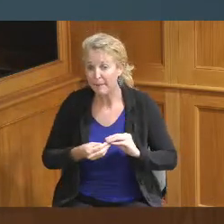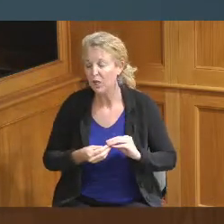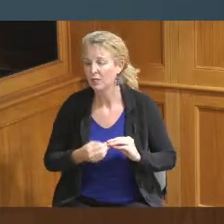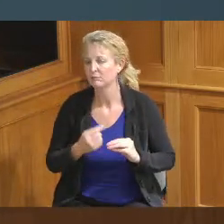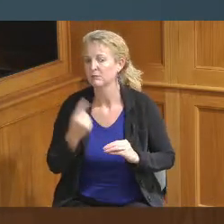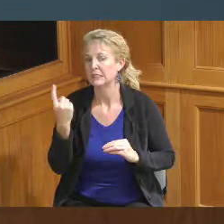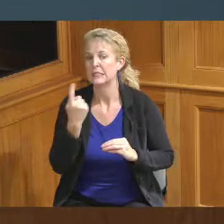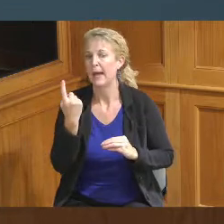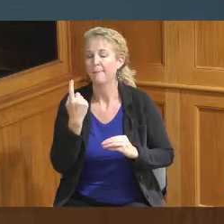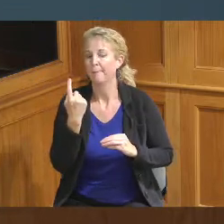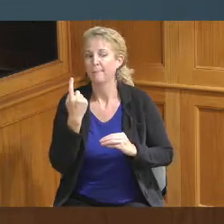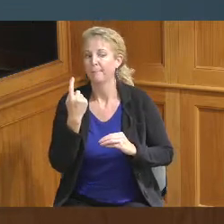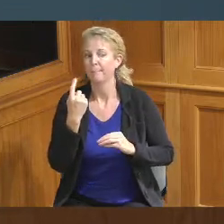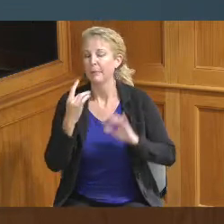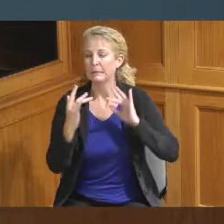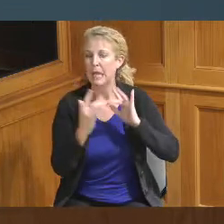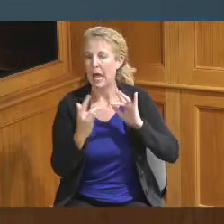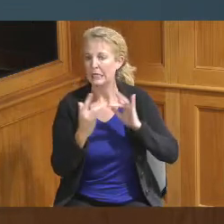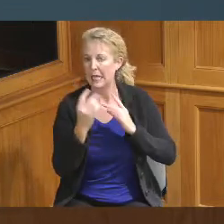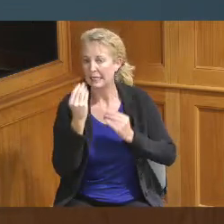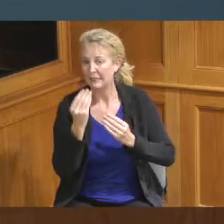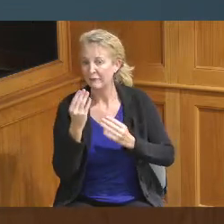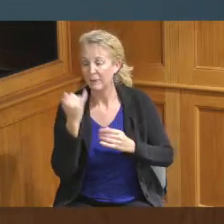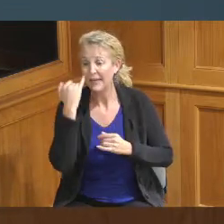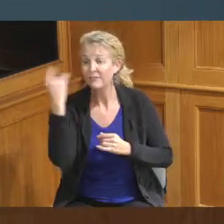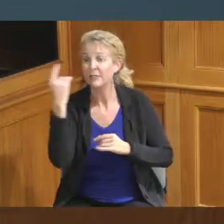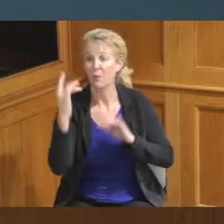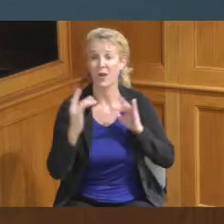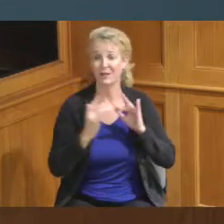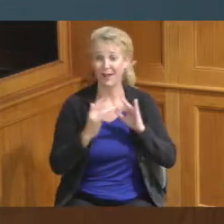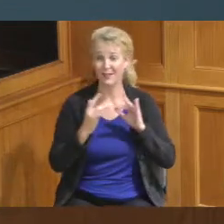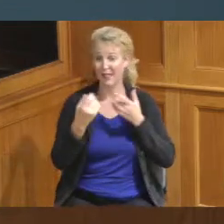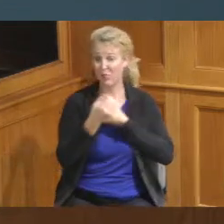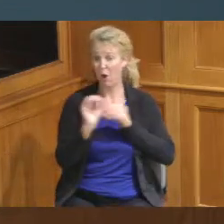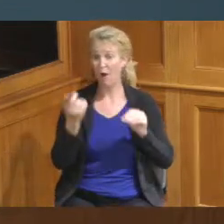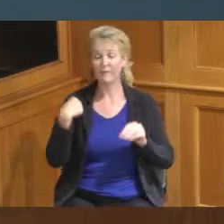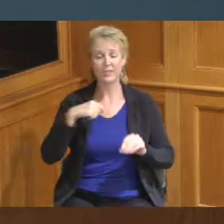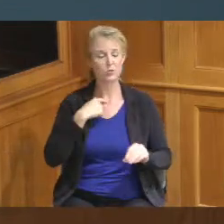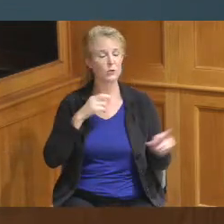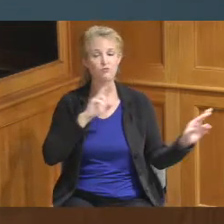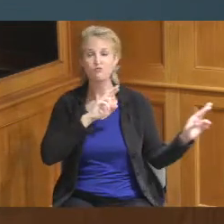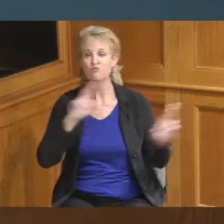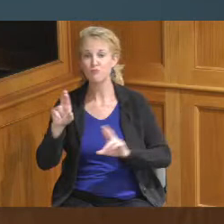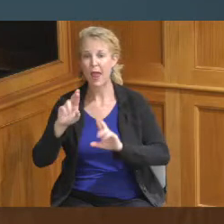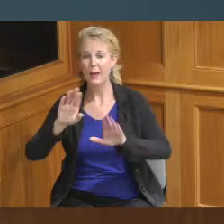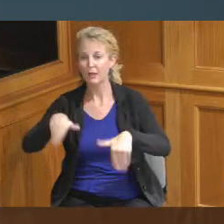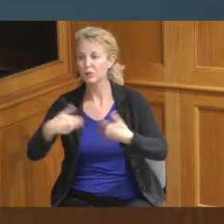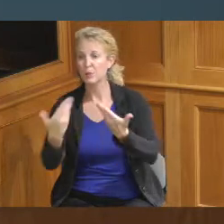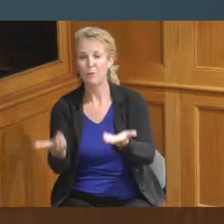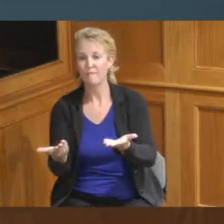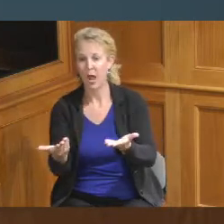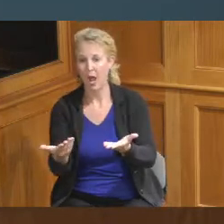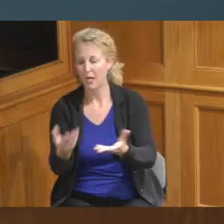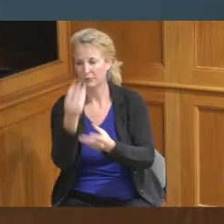marketing material so if anyone contacts our office we have a a hotline if you will that